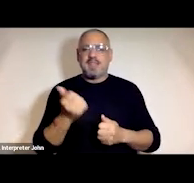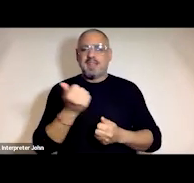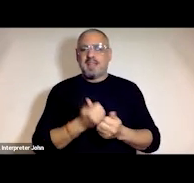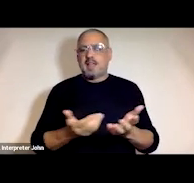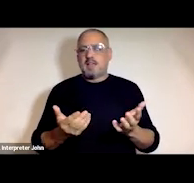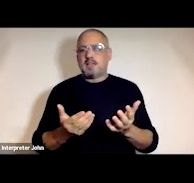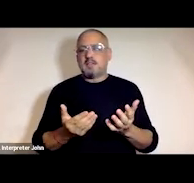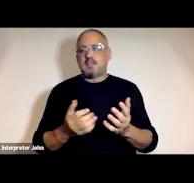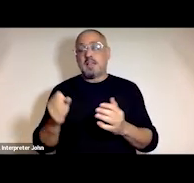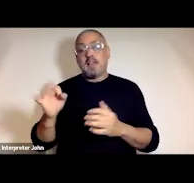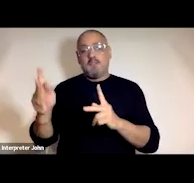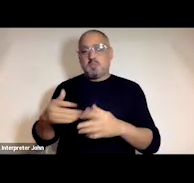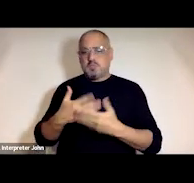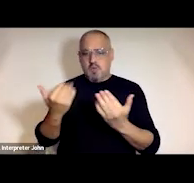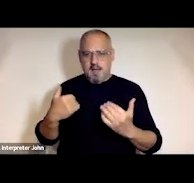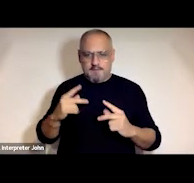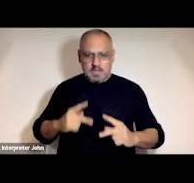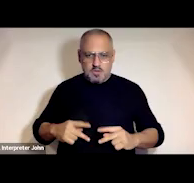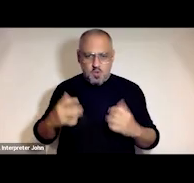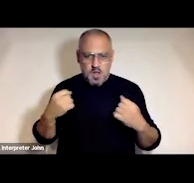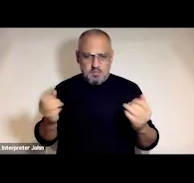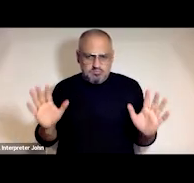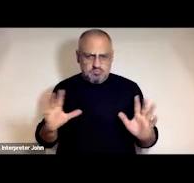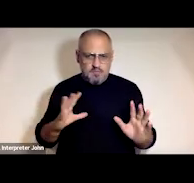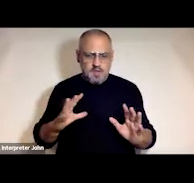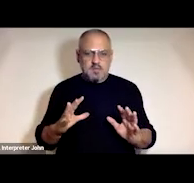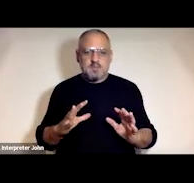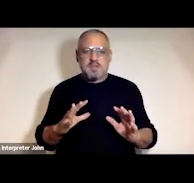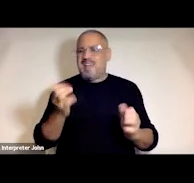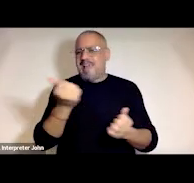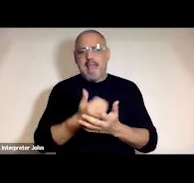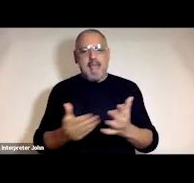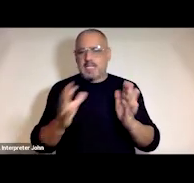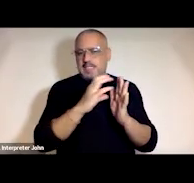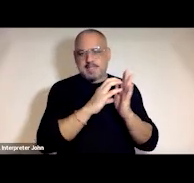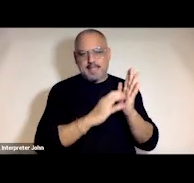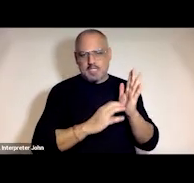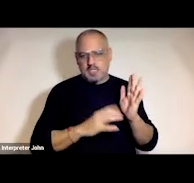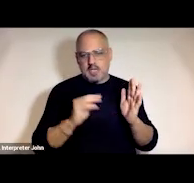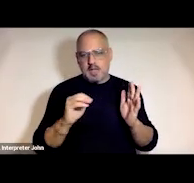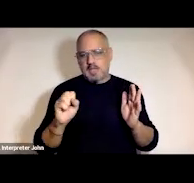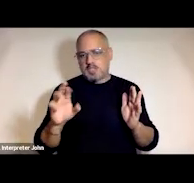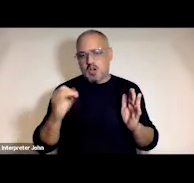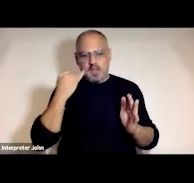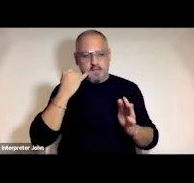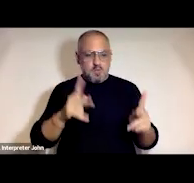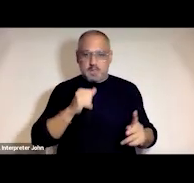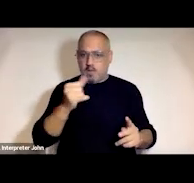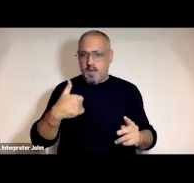And if the person doesn't have any physical health conditions, you can... And that goes for any sections of the MSR. So if a person doesn't have legal history,